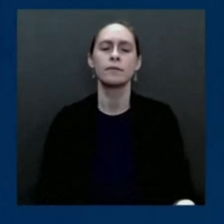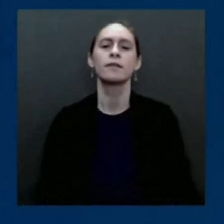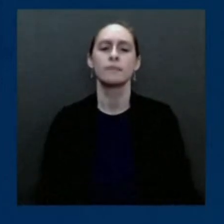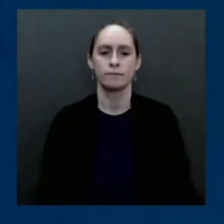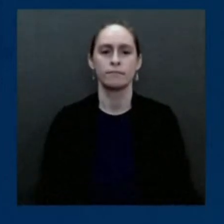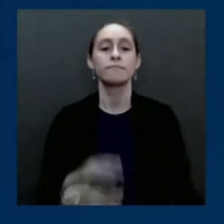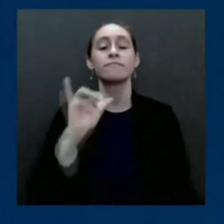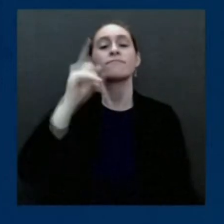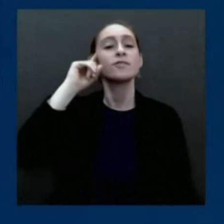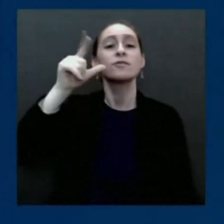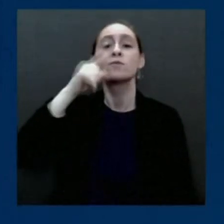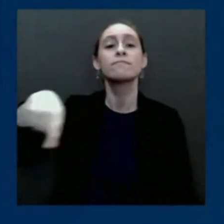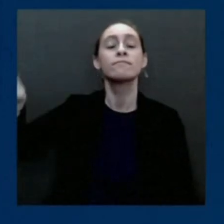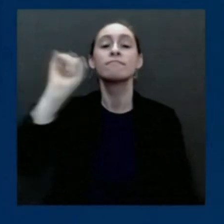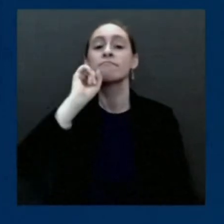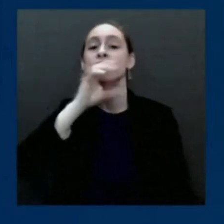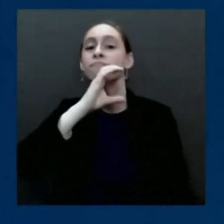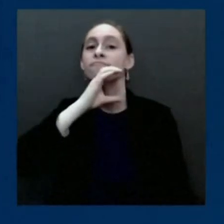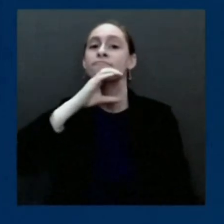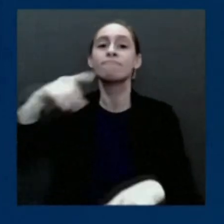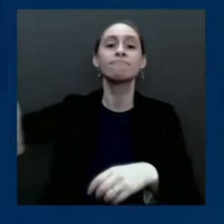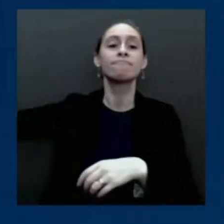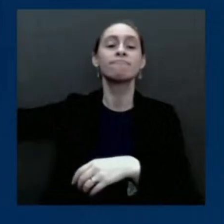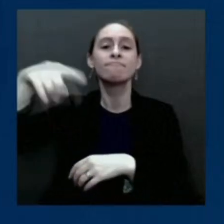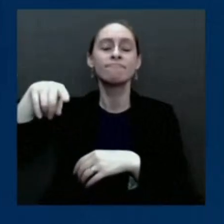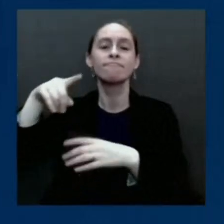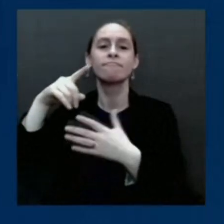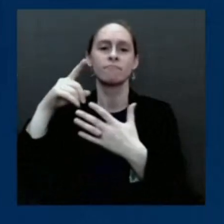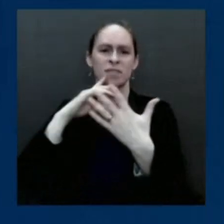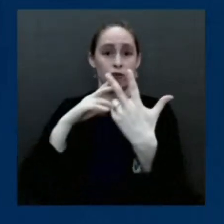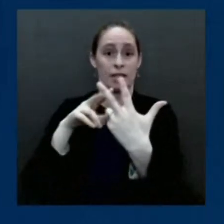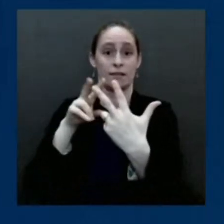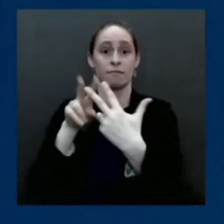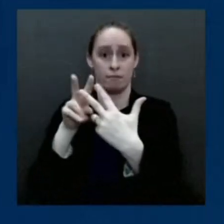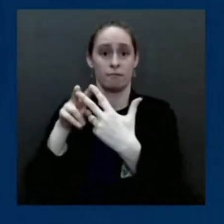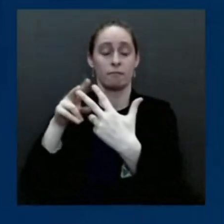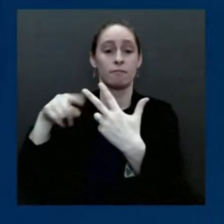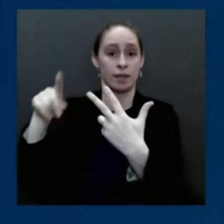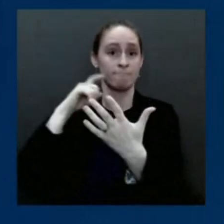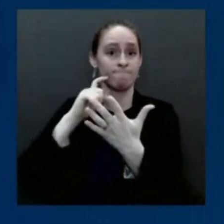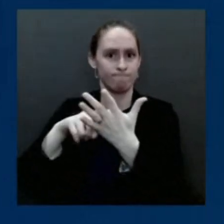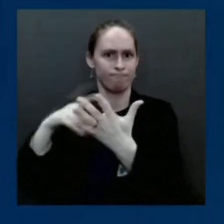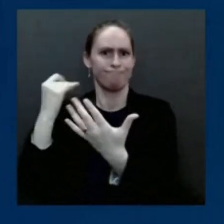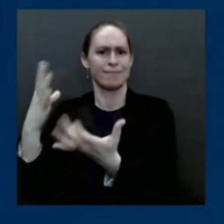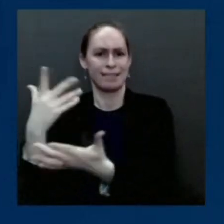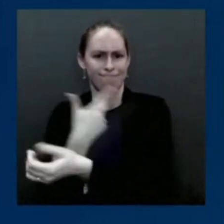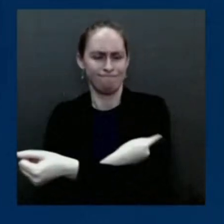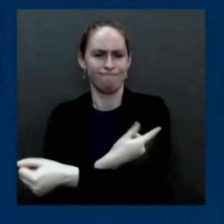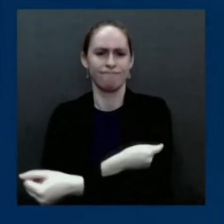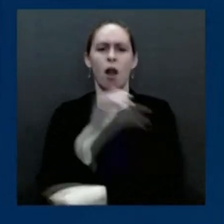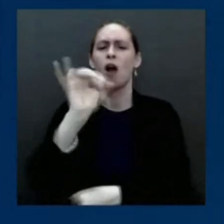AND OLDER NOW BEEN BOOSTED AND